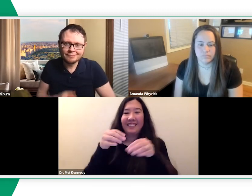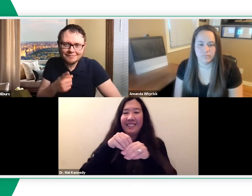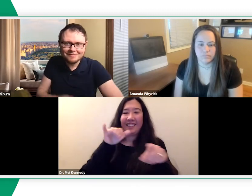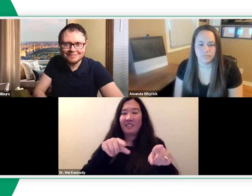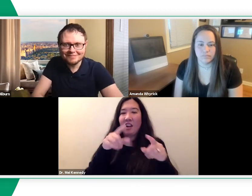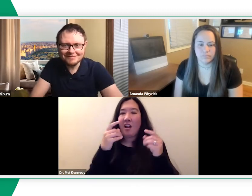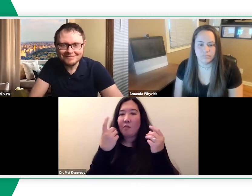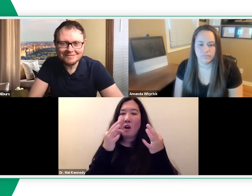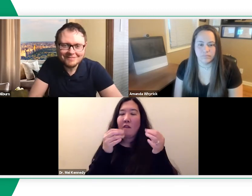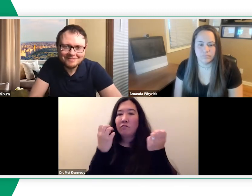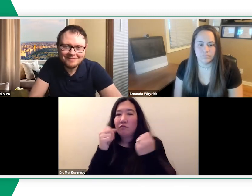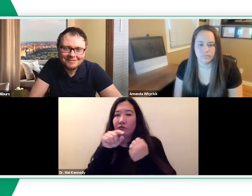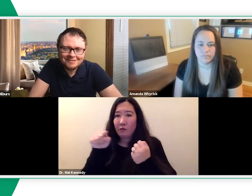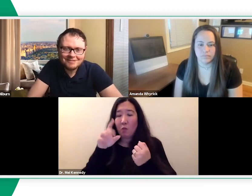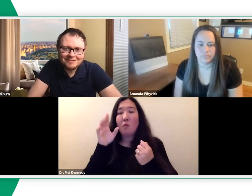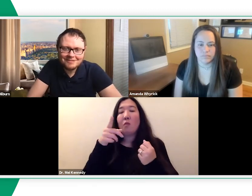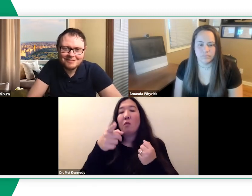whatever the teachers want. >>DR. MEI KENNEDY: Oh, yes, I wanted to add: